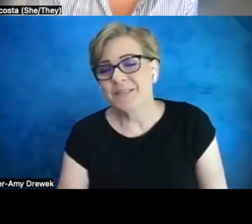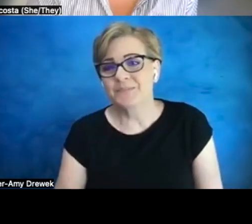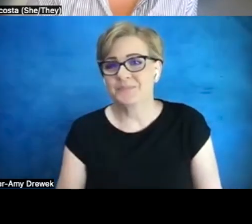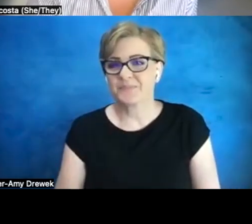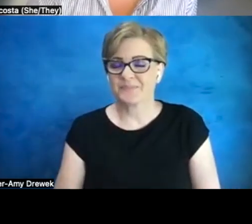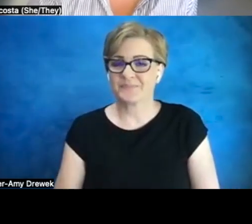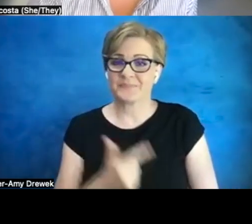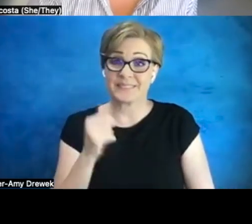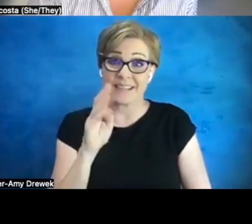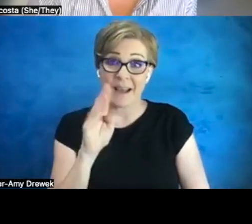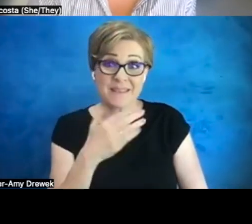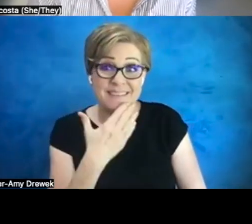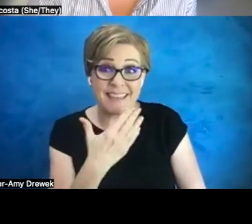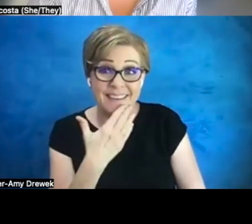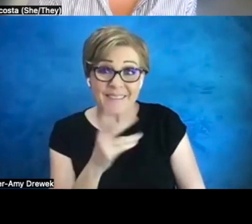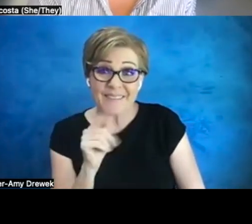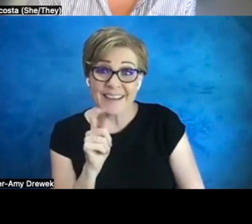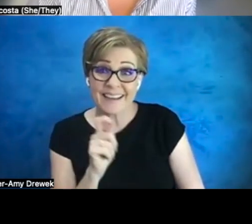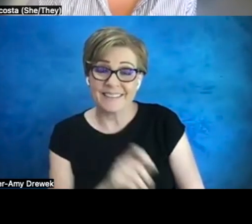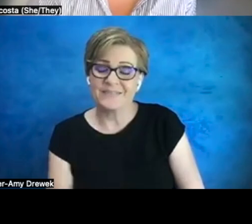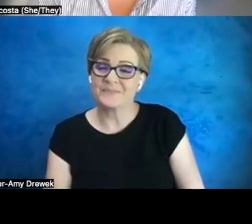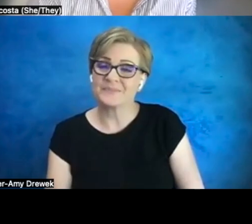This is Gabi. Thank you so much, Kate. I really appreciate